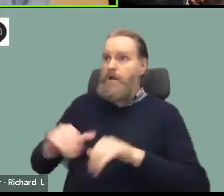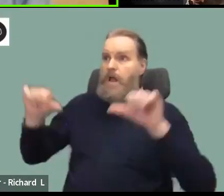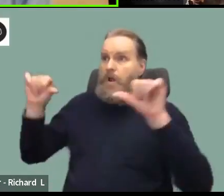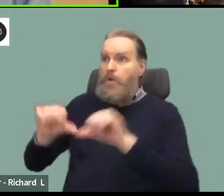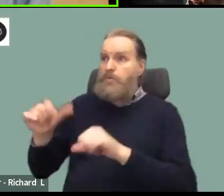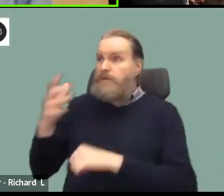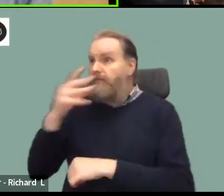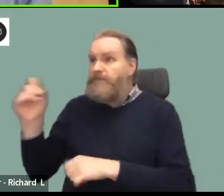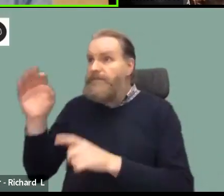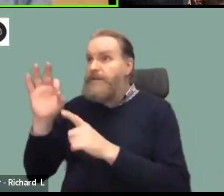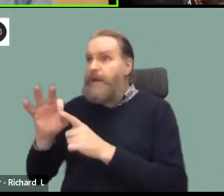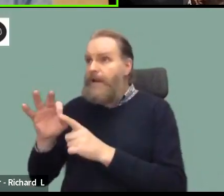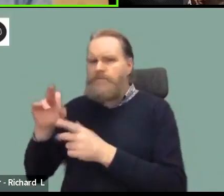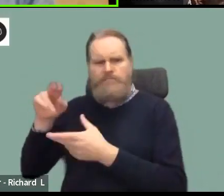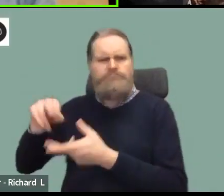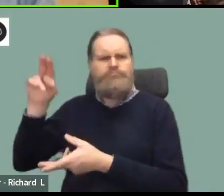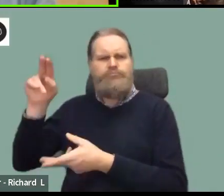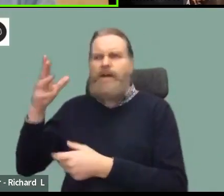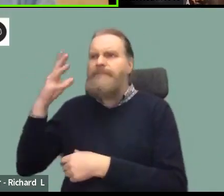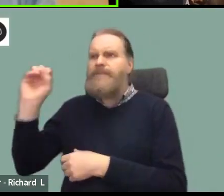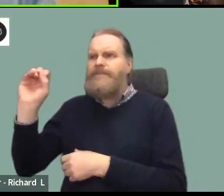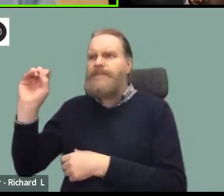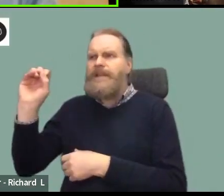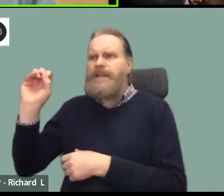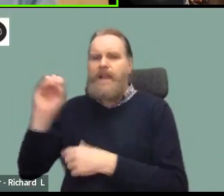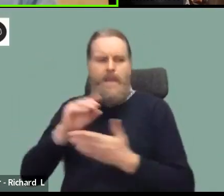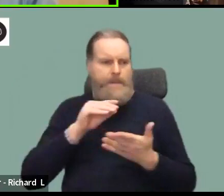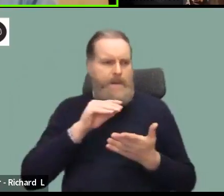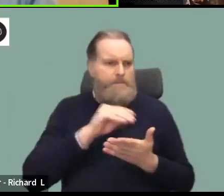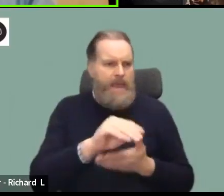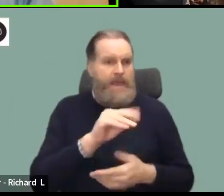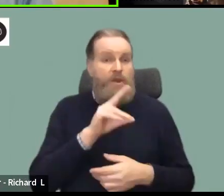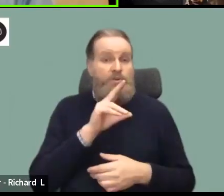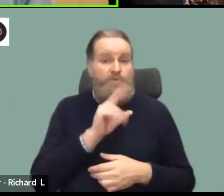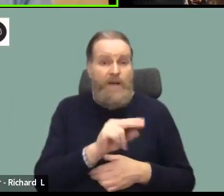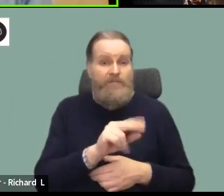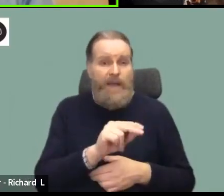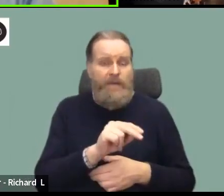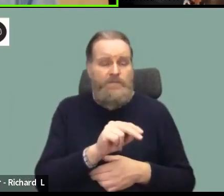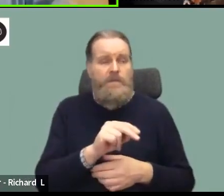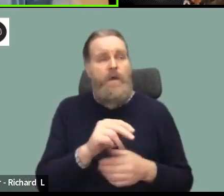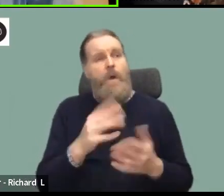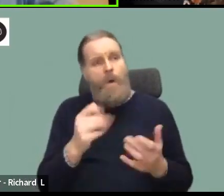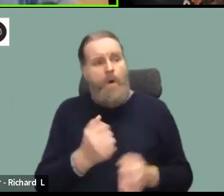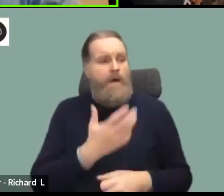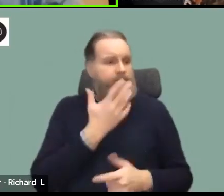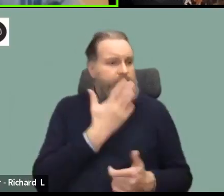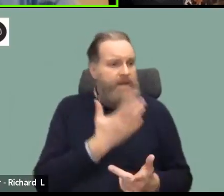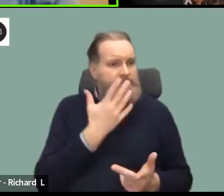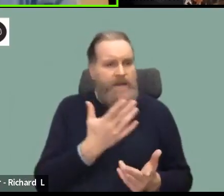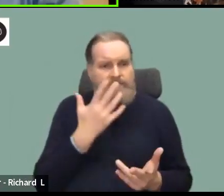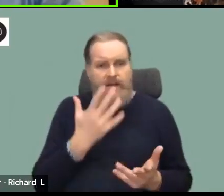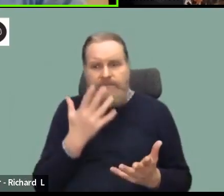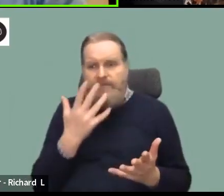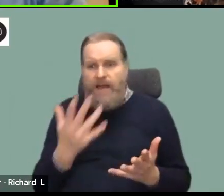and I hope what People can get from that is what we're trying to do is put the. e maximum pressure on the government e maximum pressure on the government, but trying to get t our members to